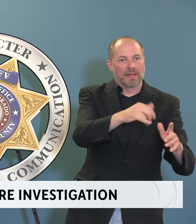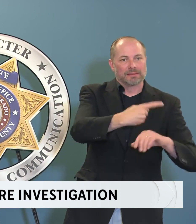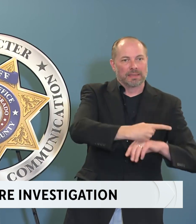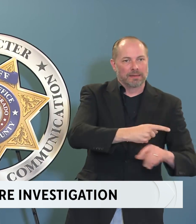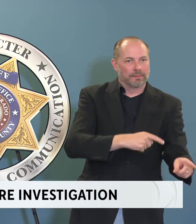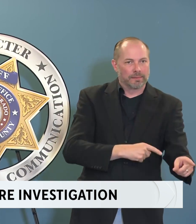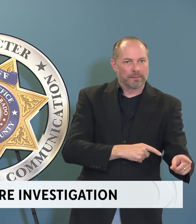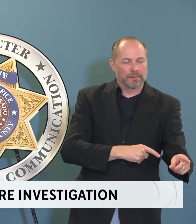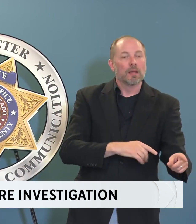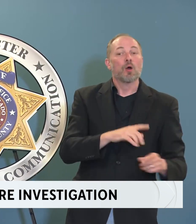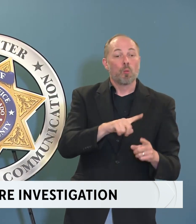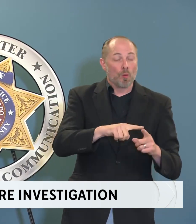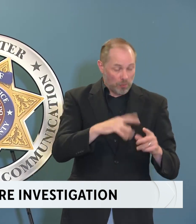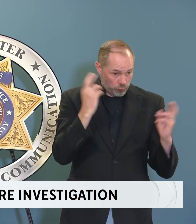PROPERTY WERE INITIALLY UNAWARE